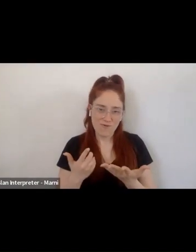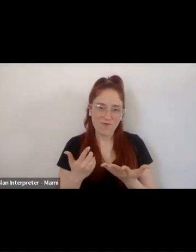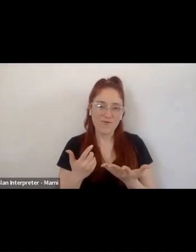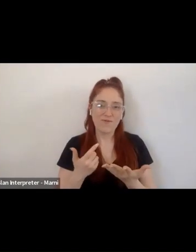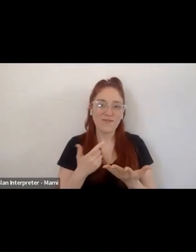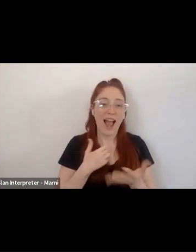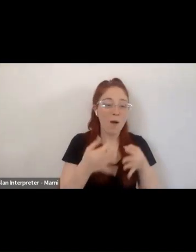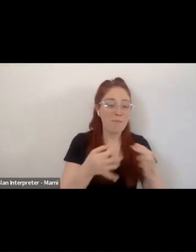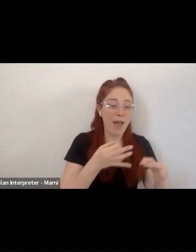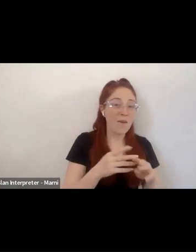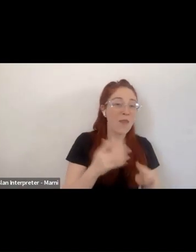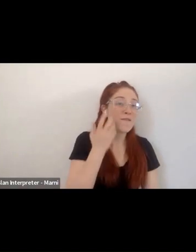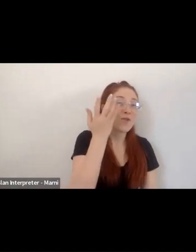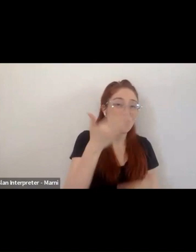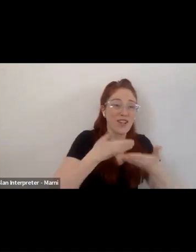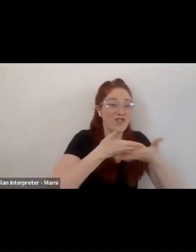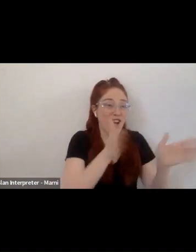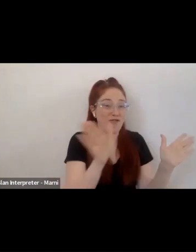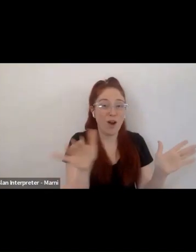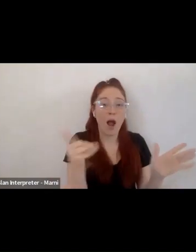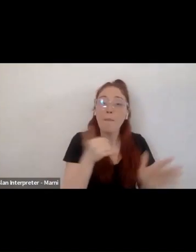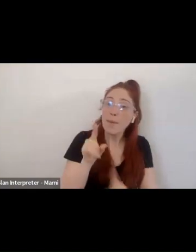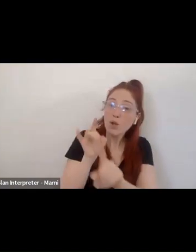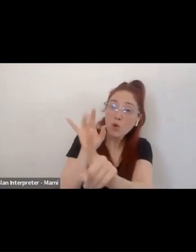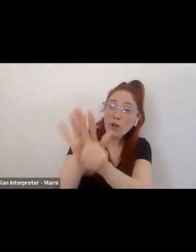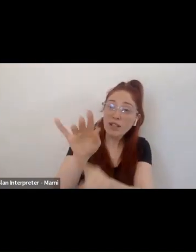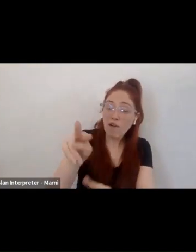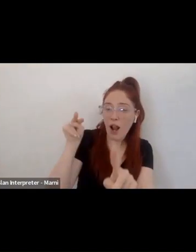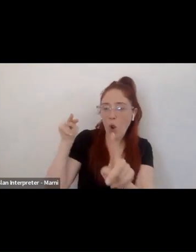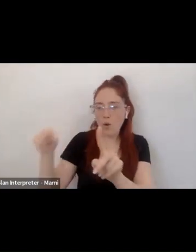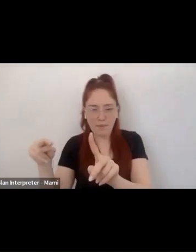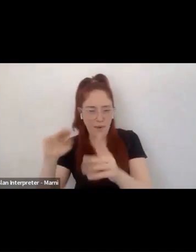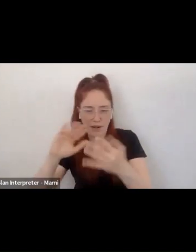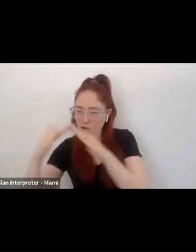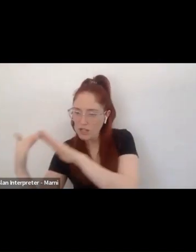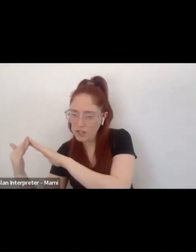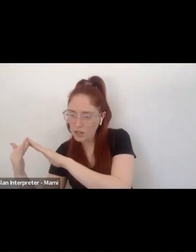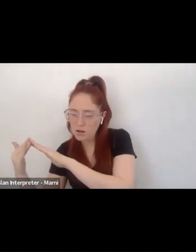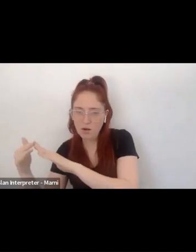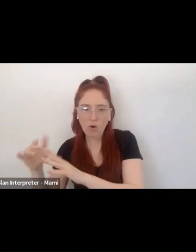at a community focus rather than an individual kind of thing. So that's quite different. And so when I'm talking about